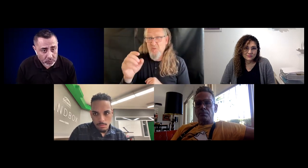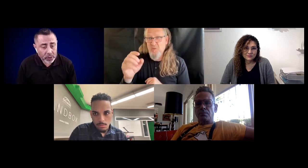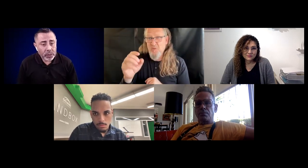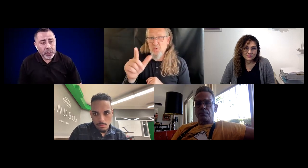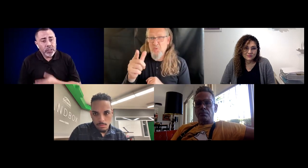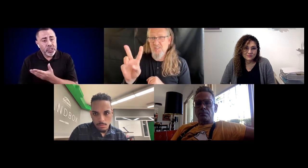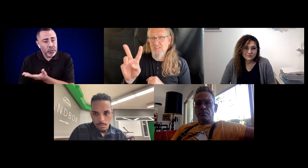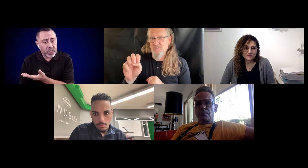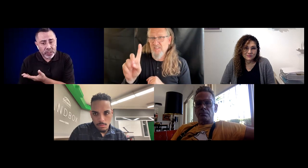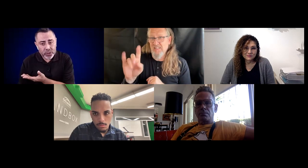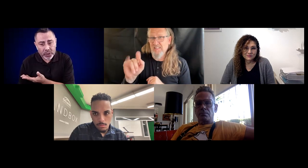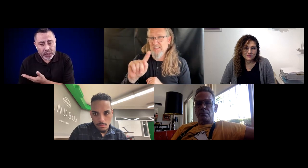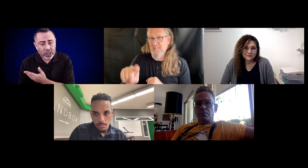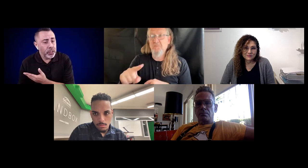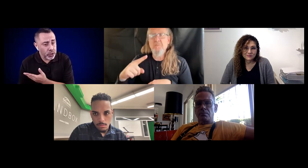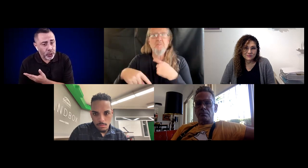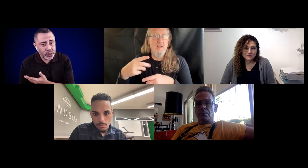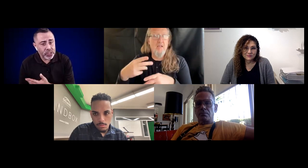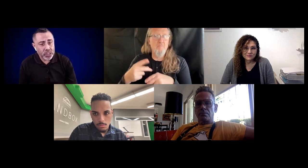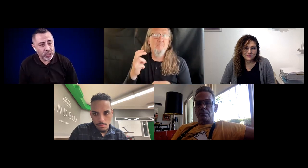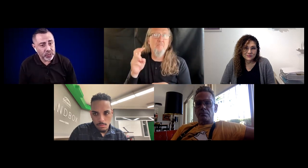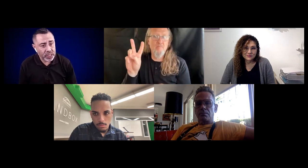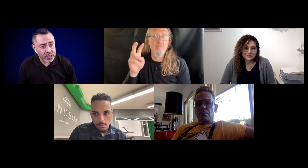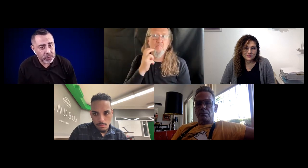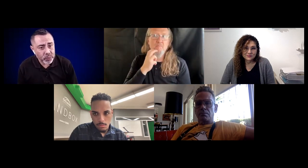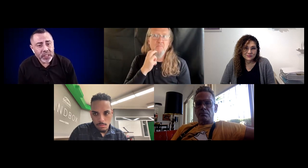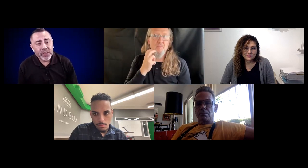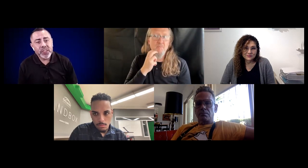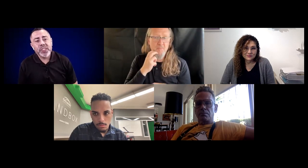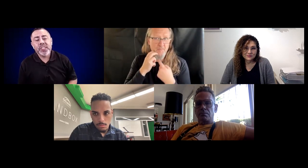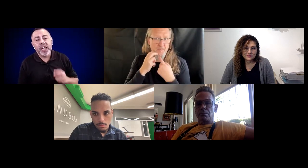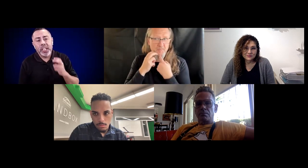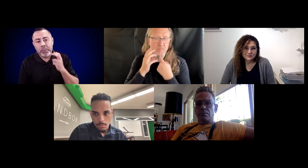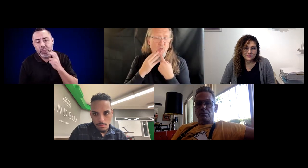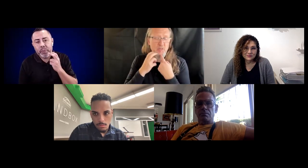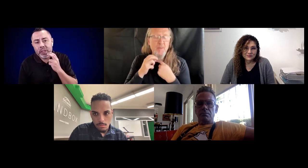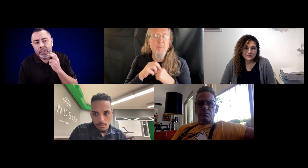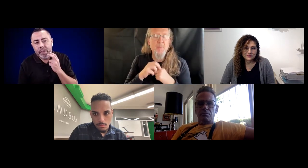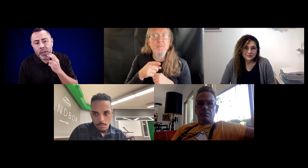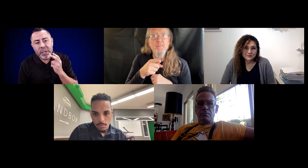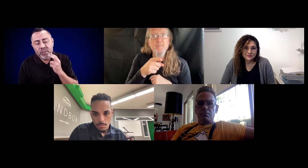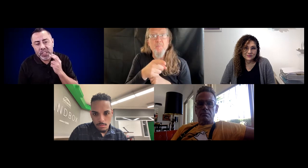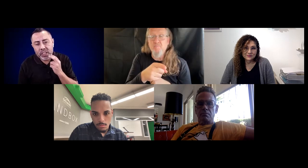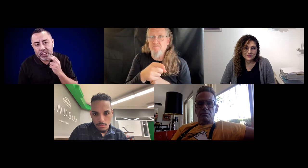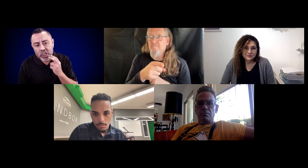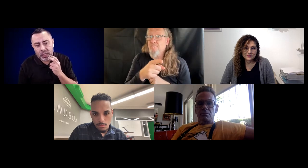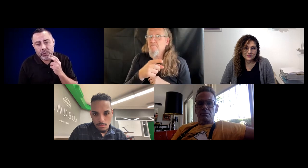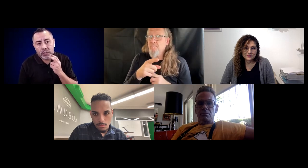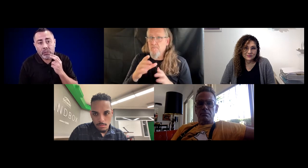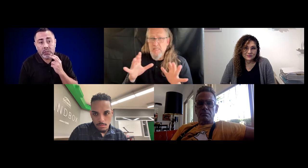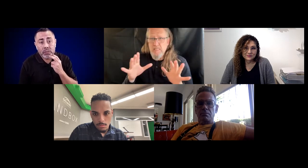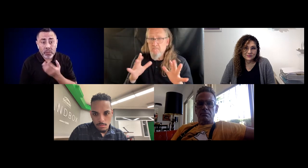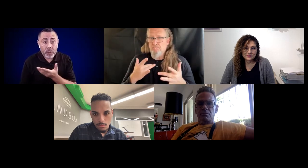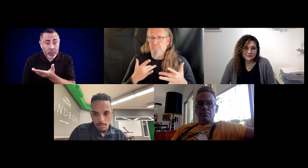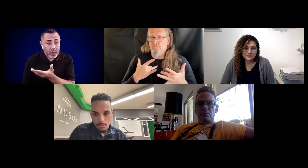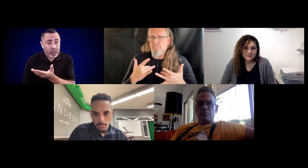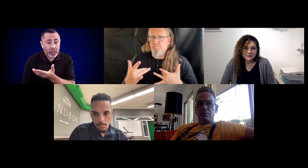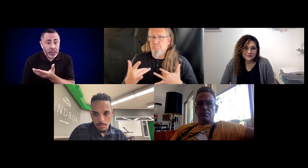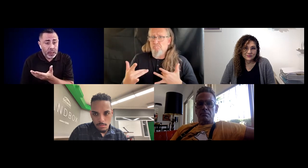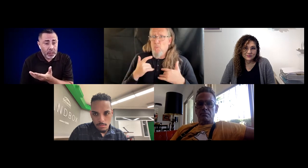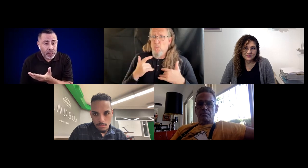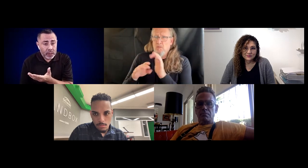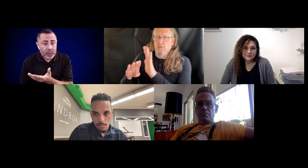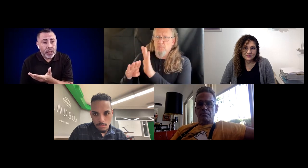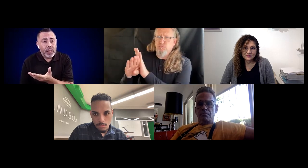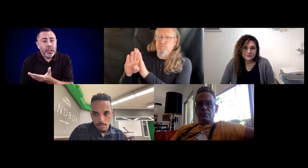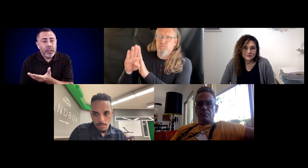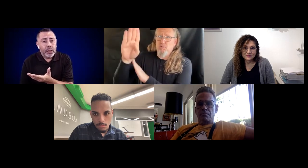The gentleman on the screen. George W. Veditz. This is his signing name, a bent V on the chin